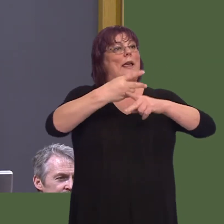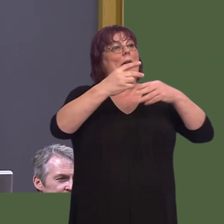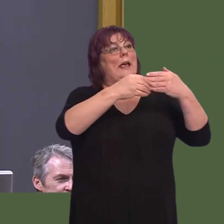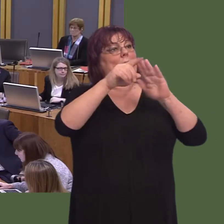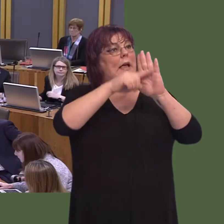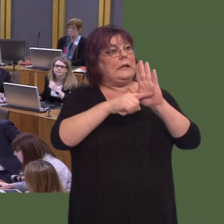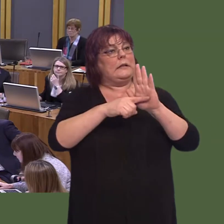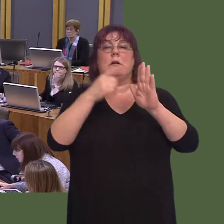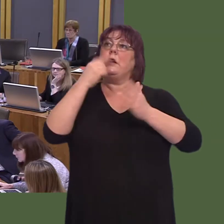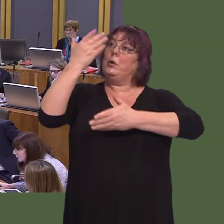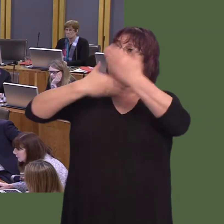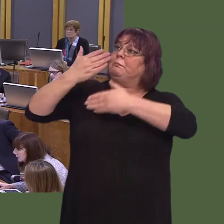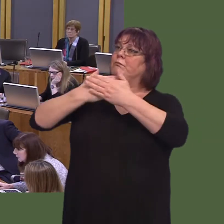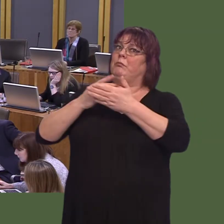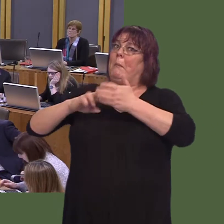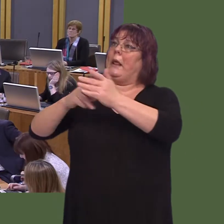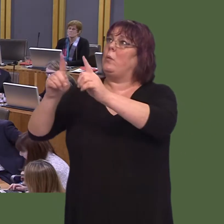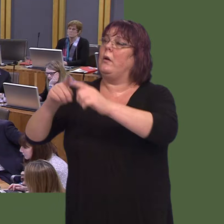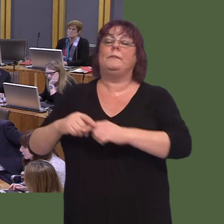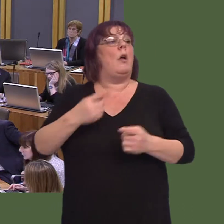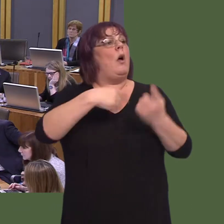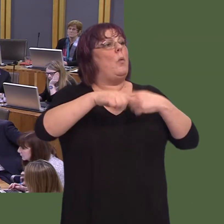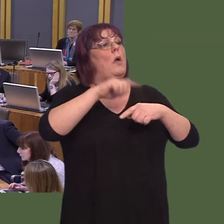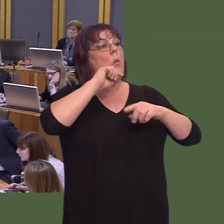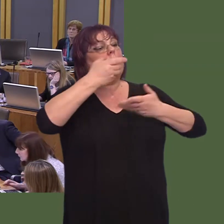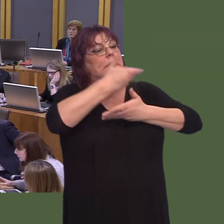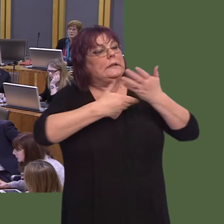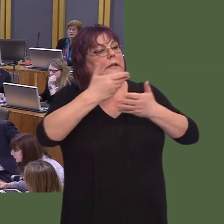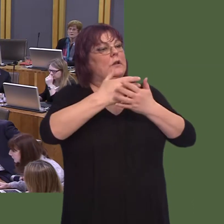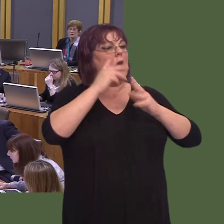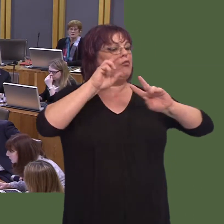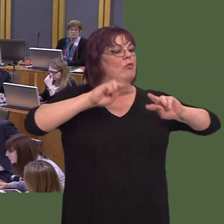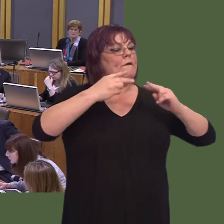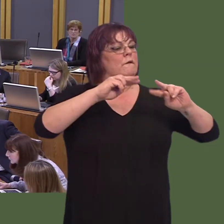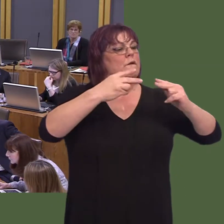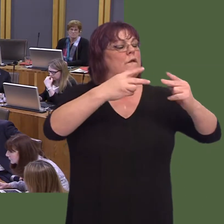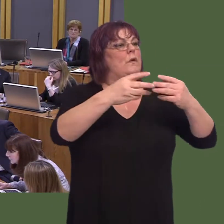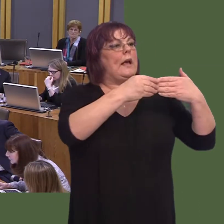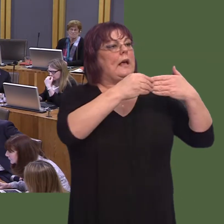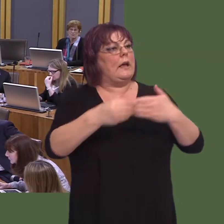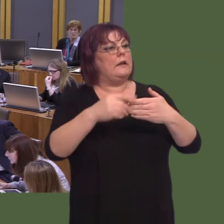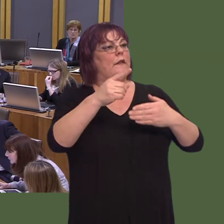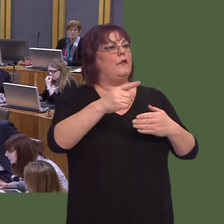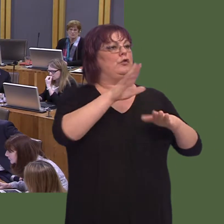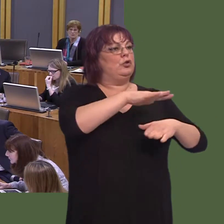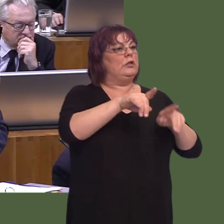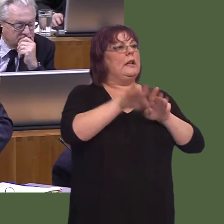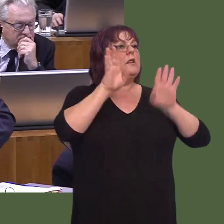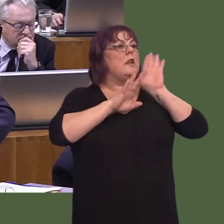We are setting up a multi-agency task and finish group that will consult upon and produce revised continuing care guidance for children and young people by the spring of next year.